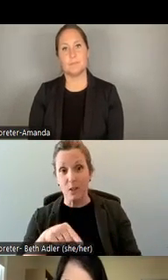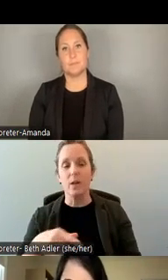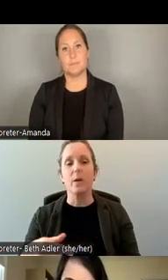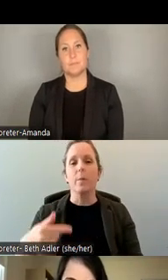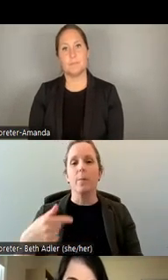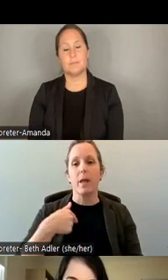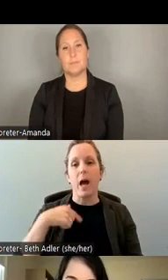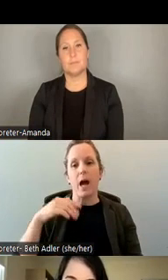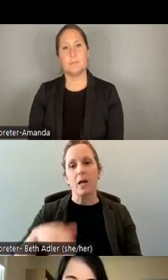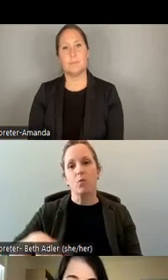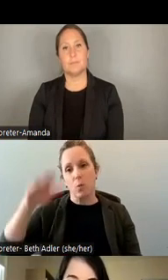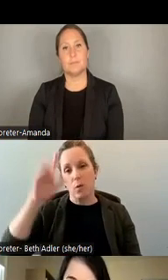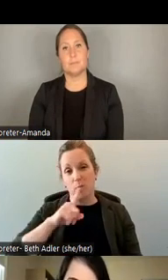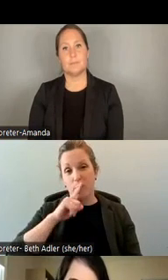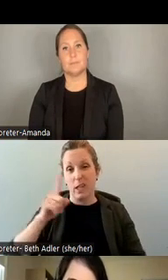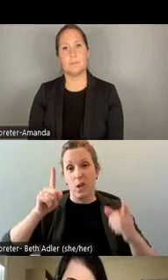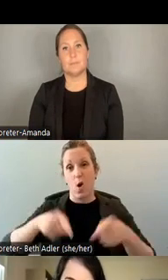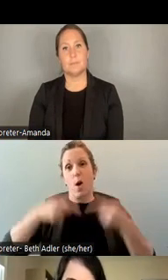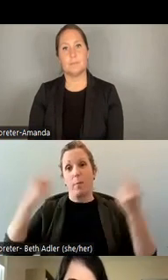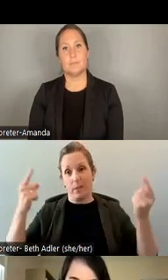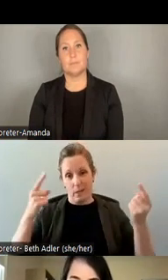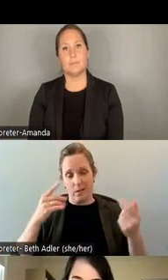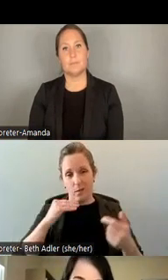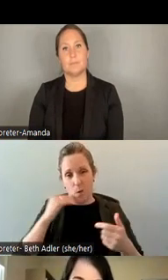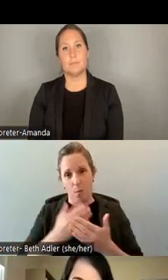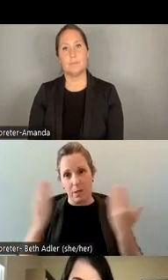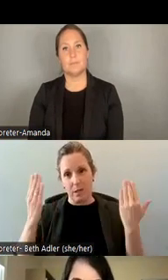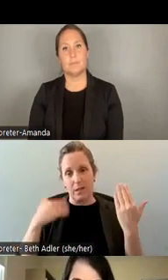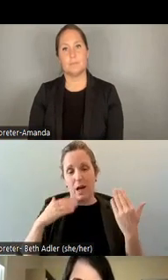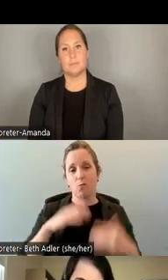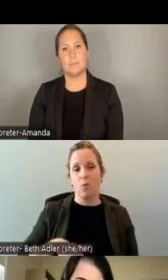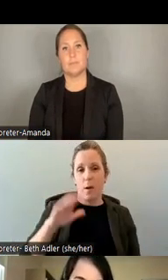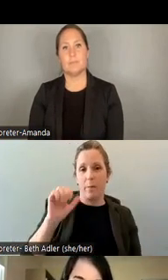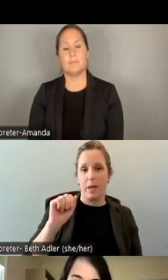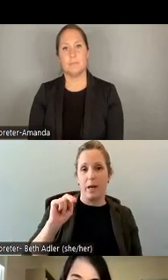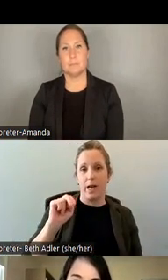opposite of homelessness I grew up in Andover Massachusetts which is a lovely Suburban town